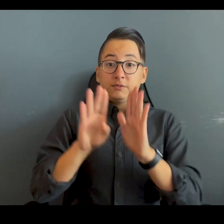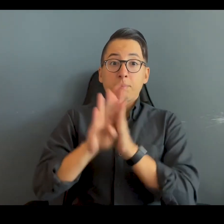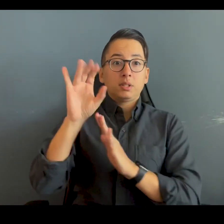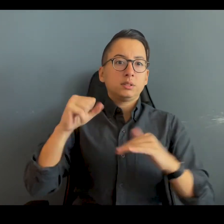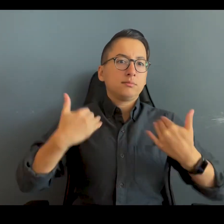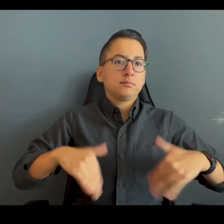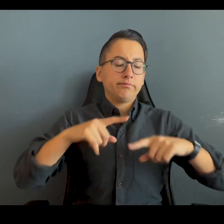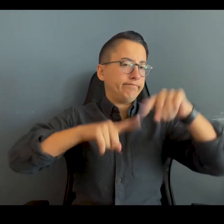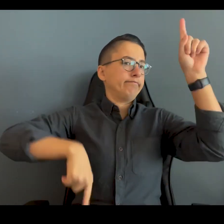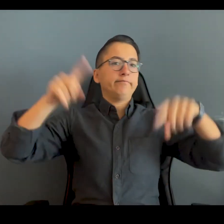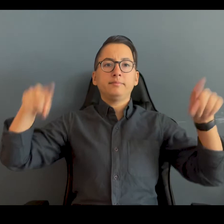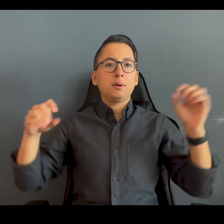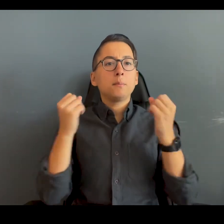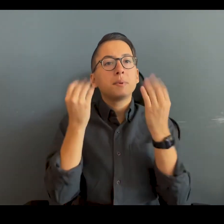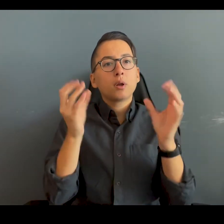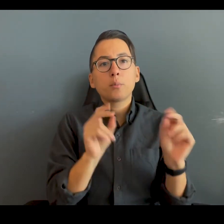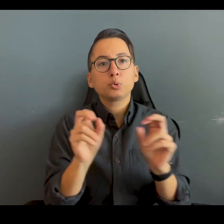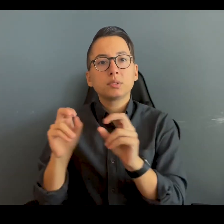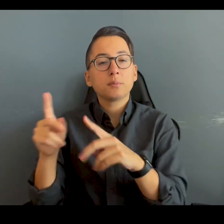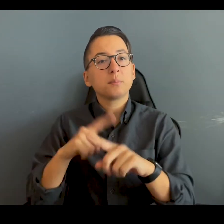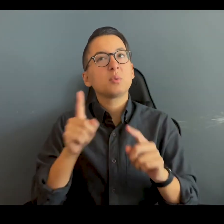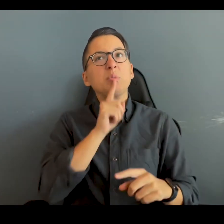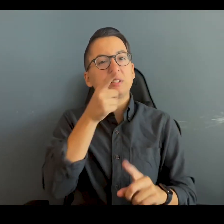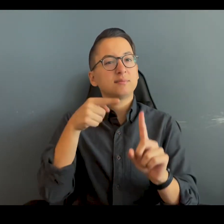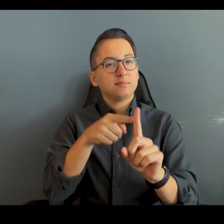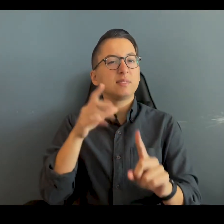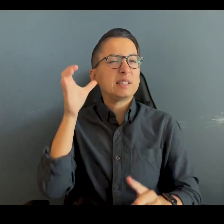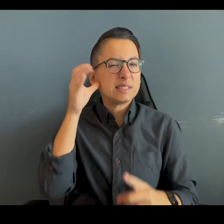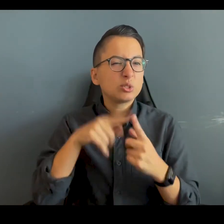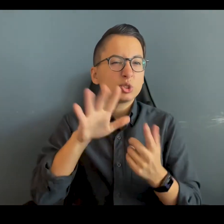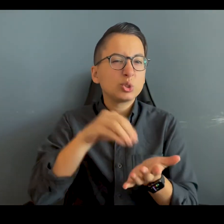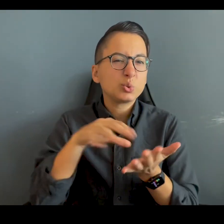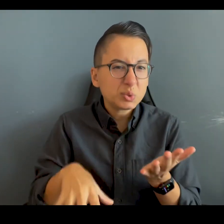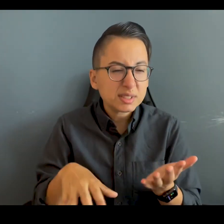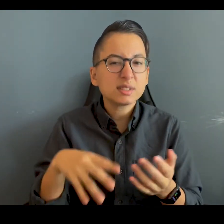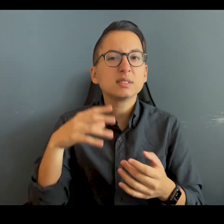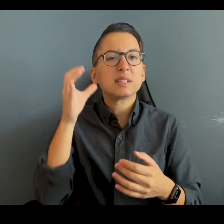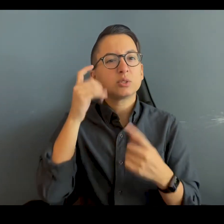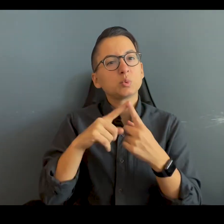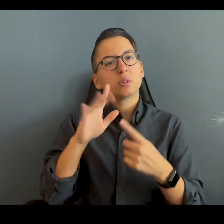Youth development is a wide spectrum of opportunities, skills, and experiences.